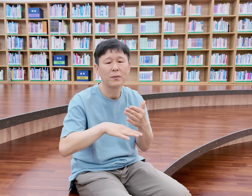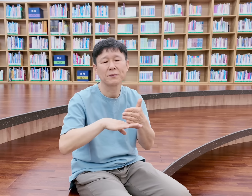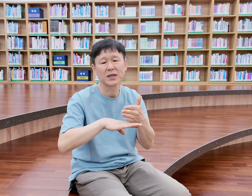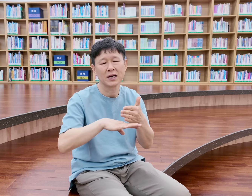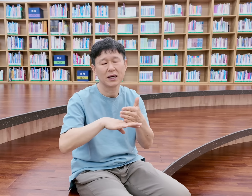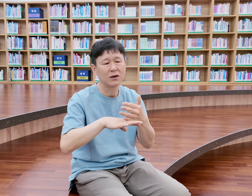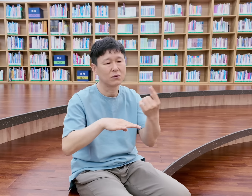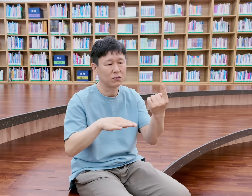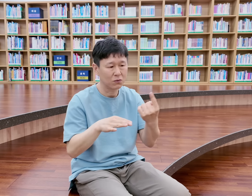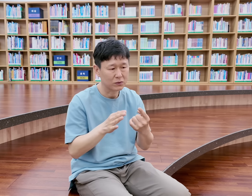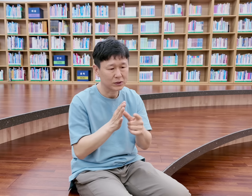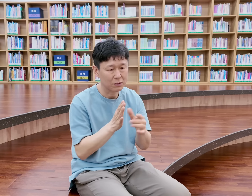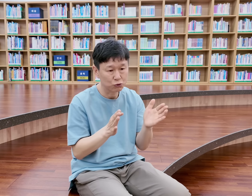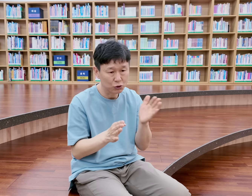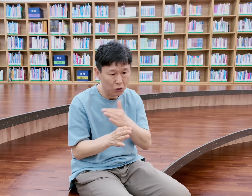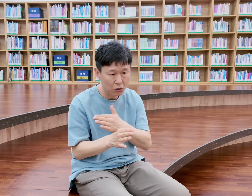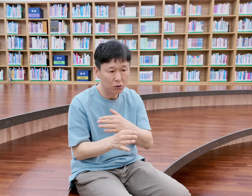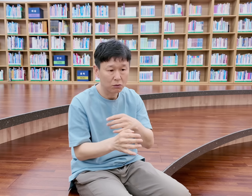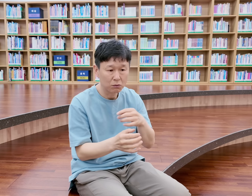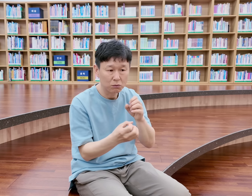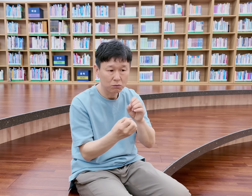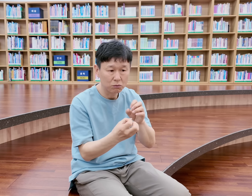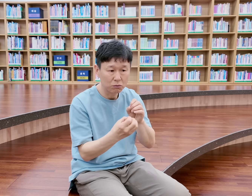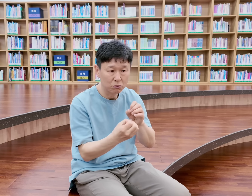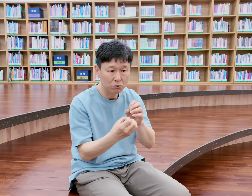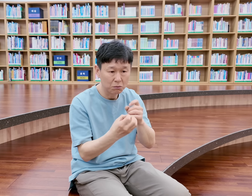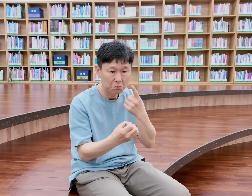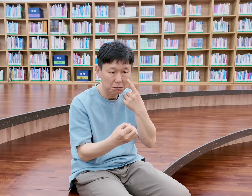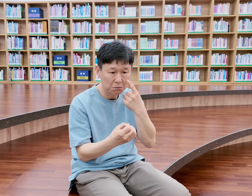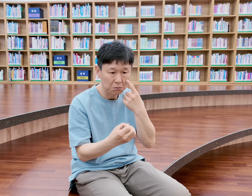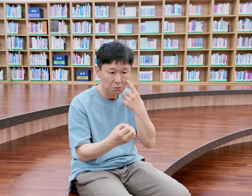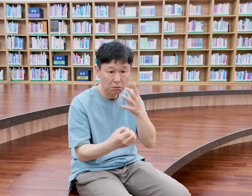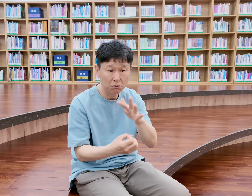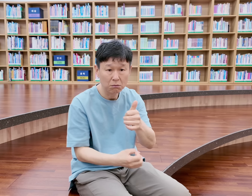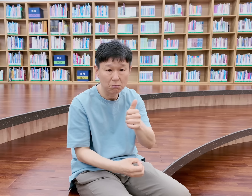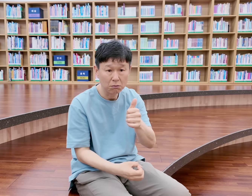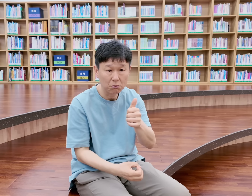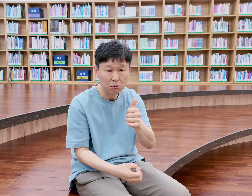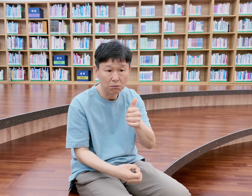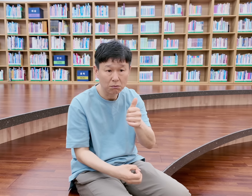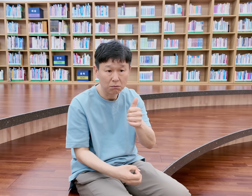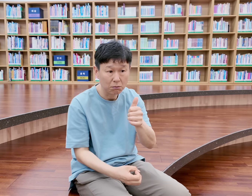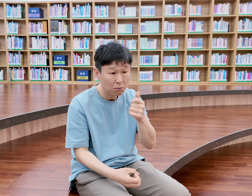I welcomed him with a grateful heart and from then on, as we talked and started programming, he said he really enjoyed it.